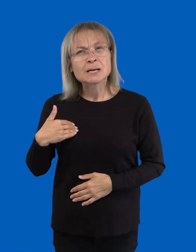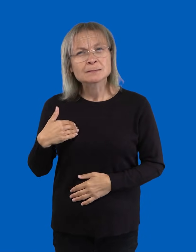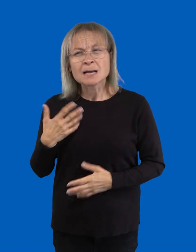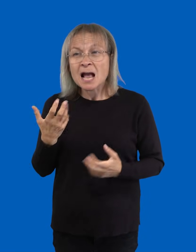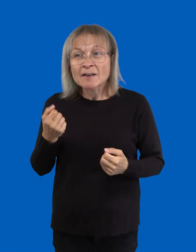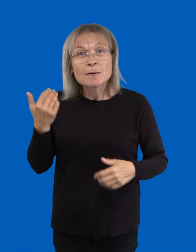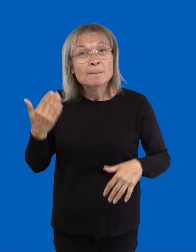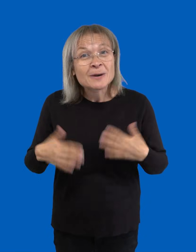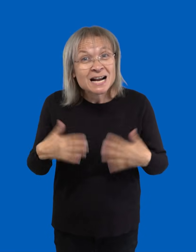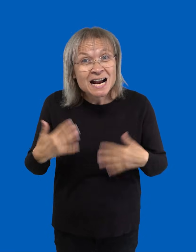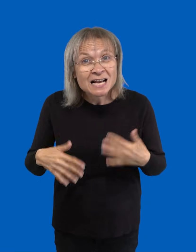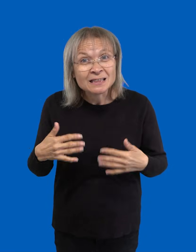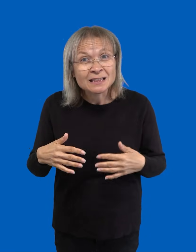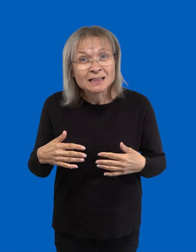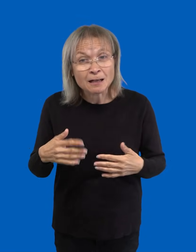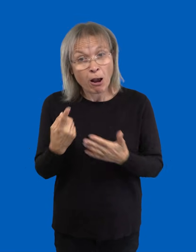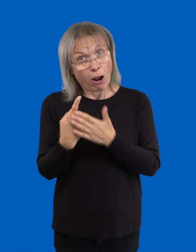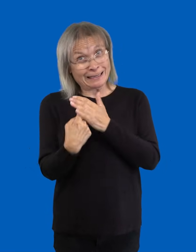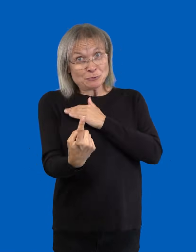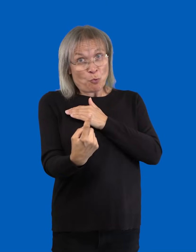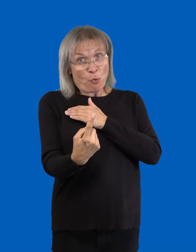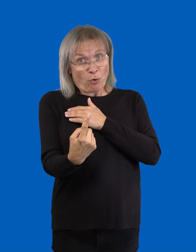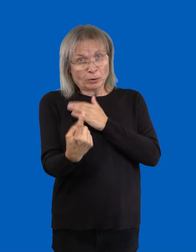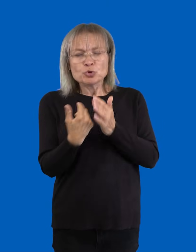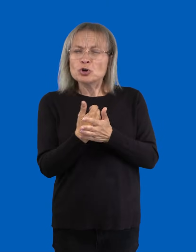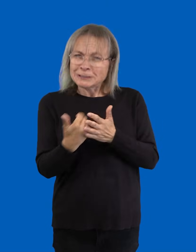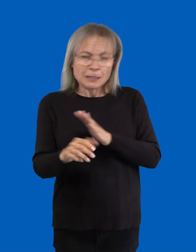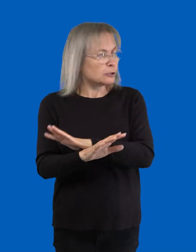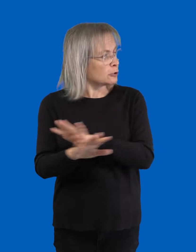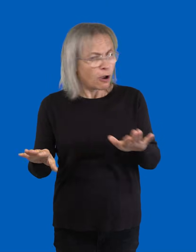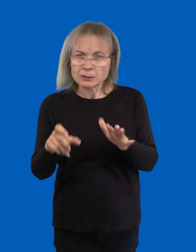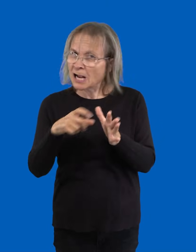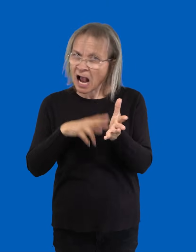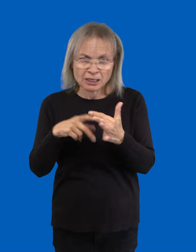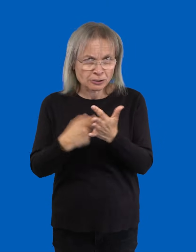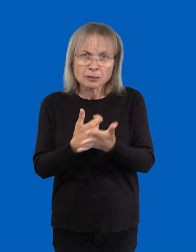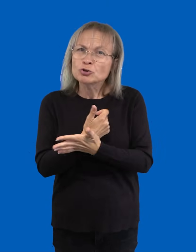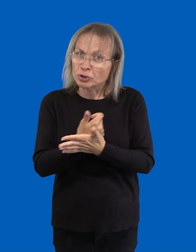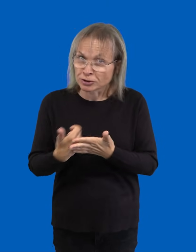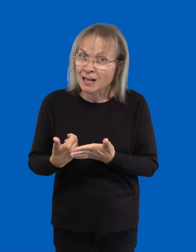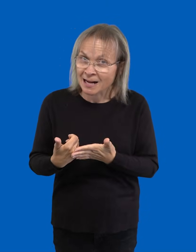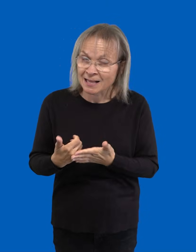Pain in your breasts is not, on its own, usually a sign of cancer.